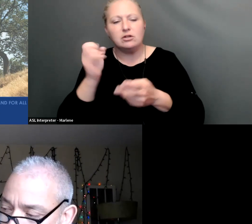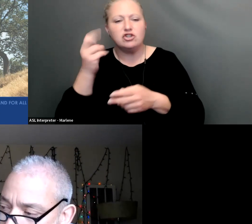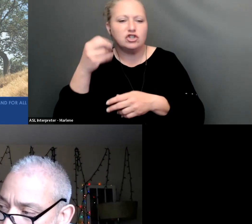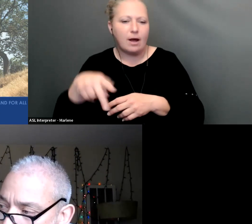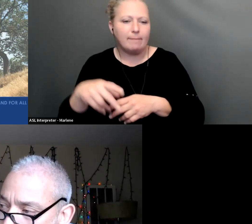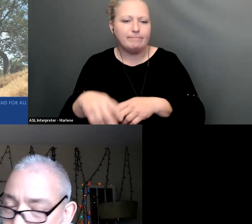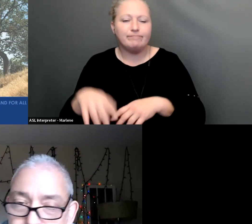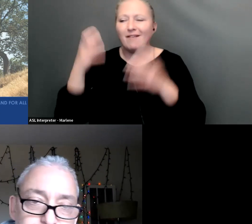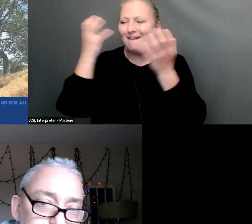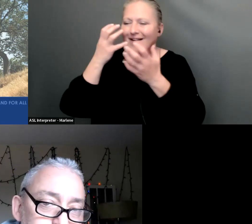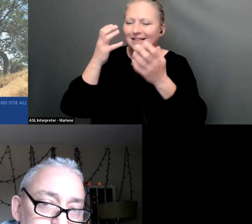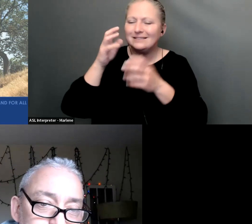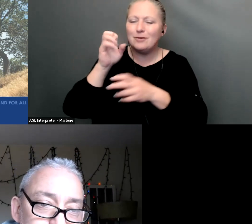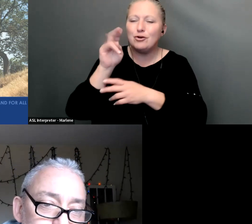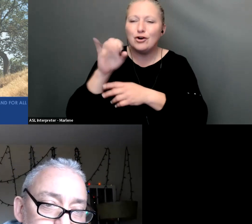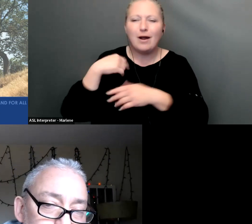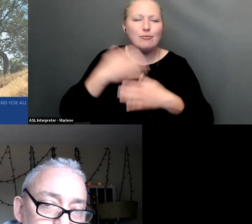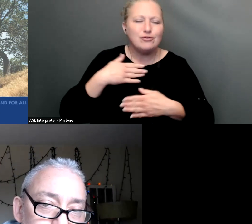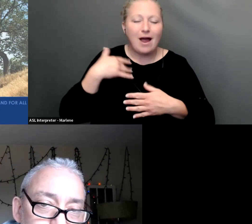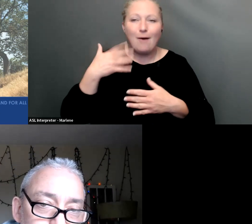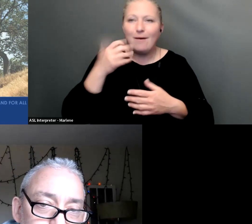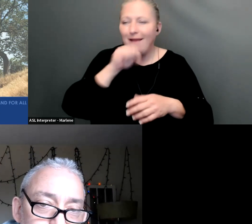Ernie. I appreciate it. I'd love to have some more time with you but I think we got